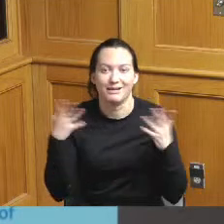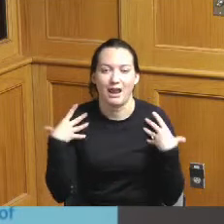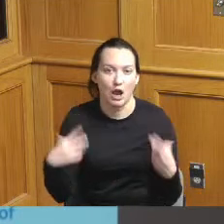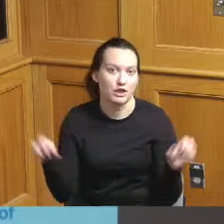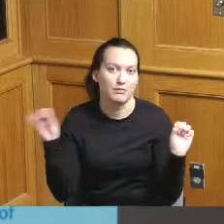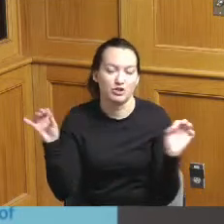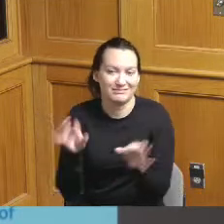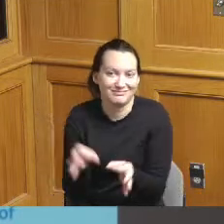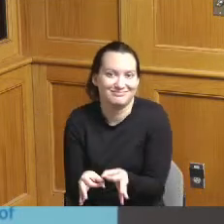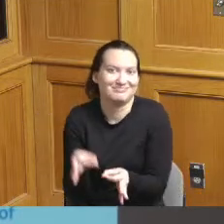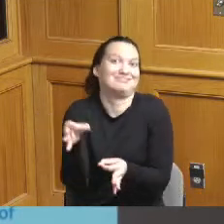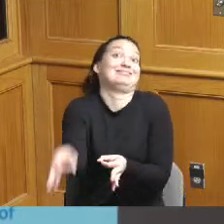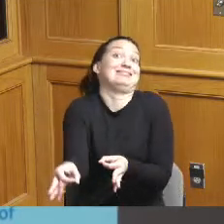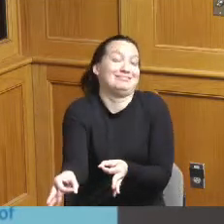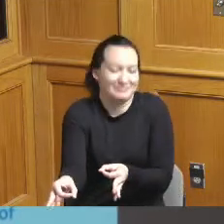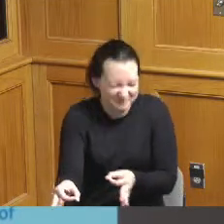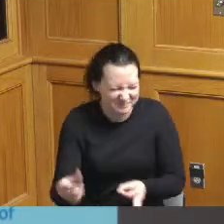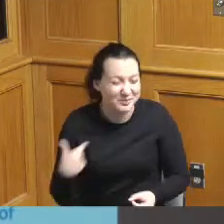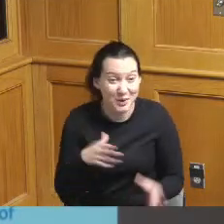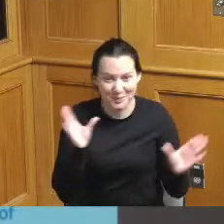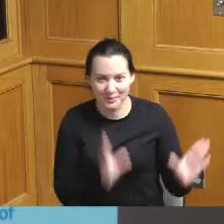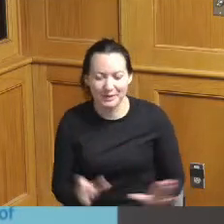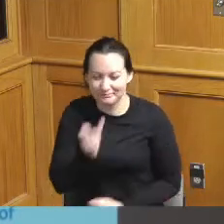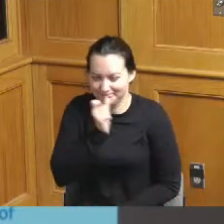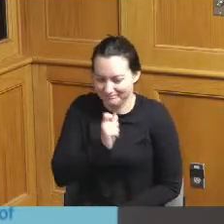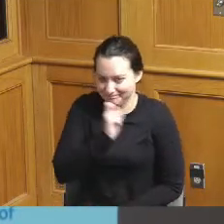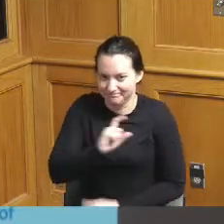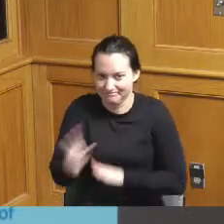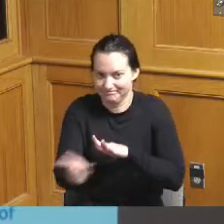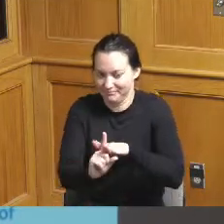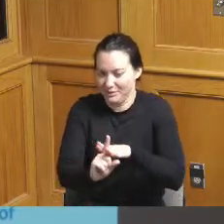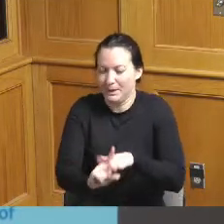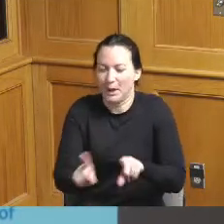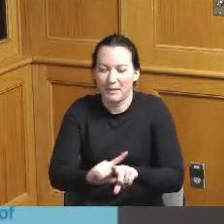been pushed back so we're prepared to deal with that when it when it comes but again we need to be